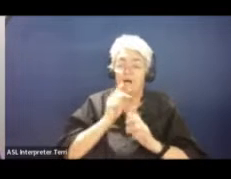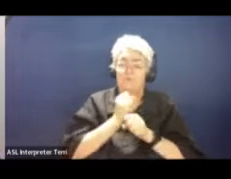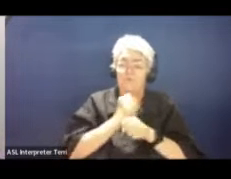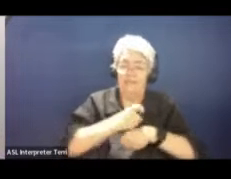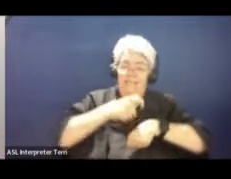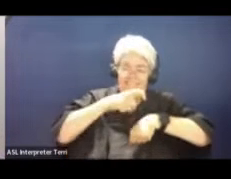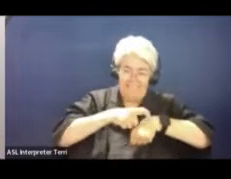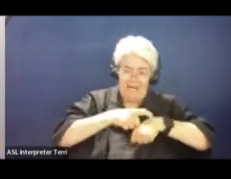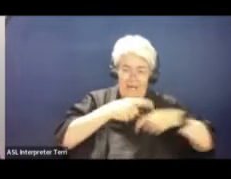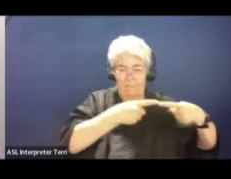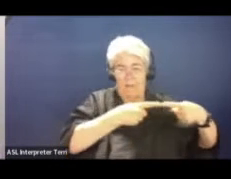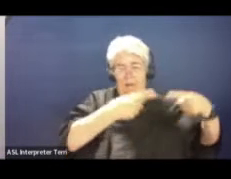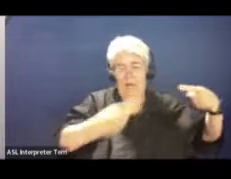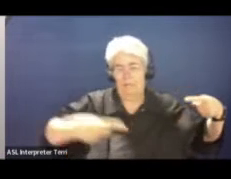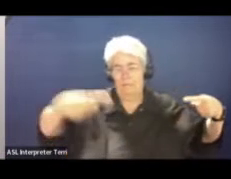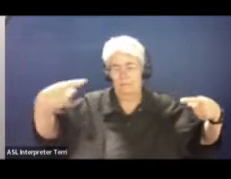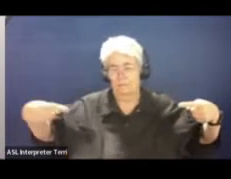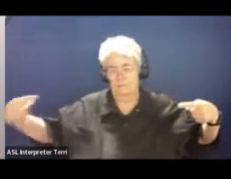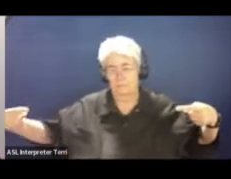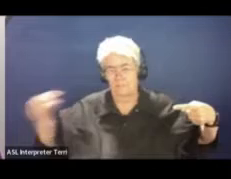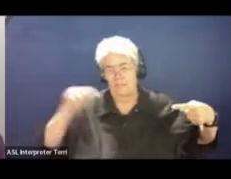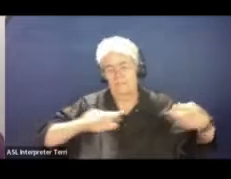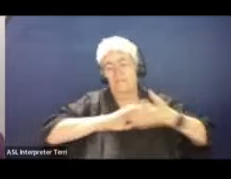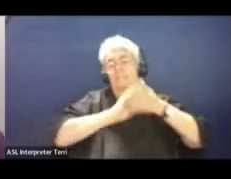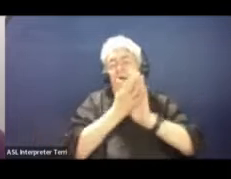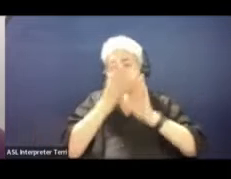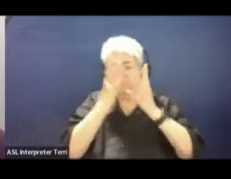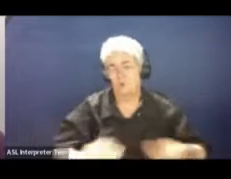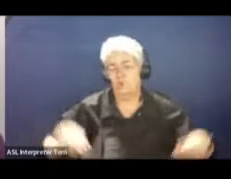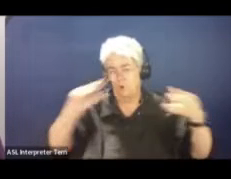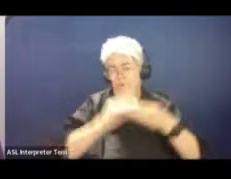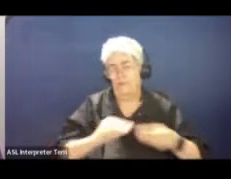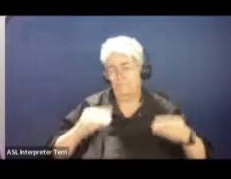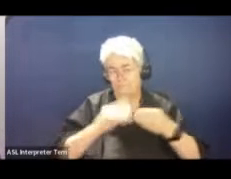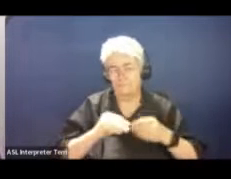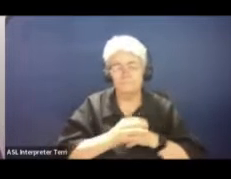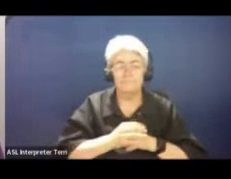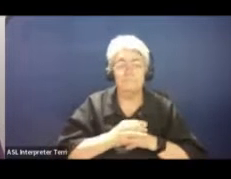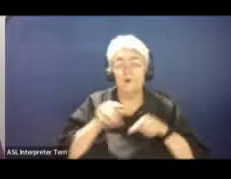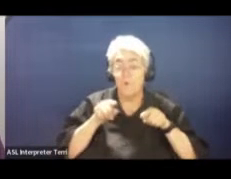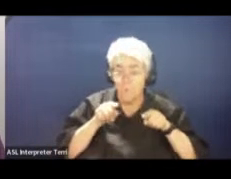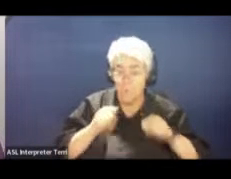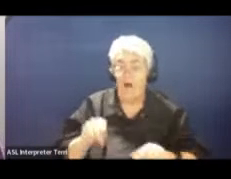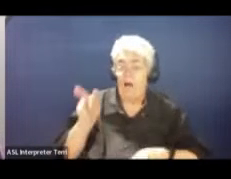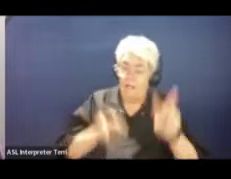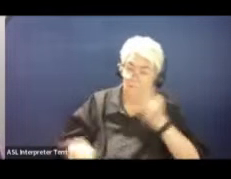together the story. Throughout screening, again, take notice if the client appears uncomfortable